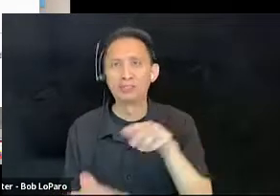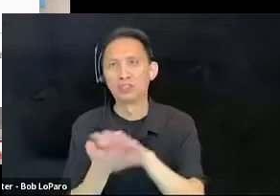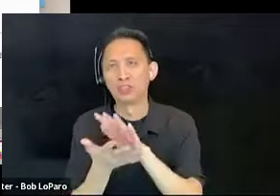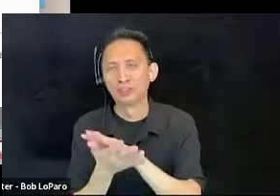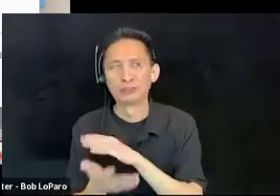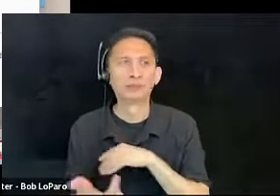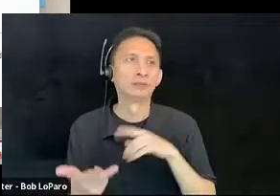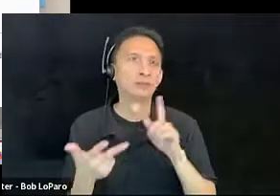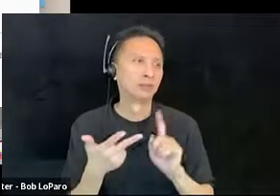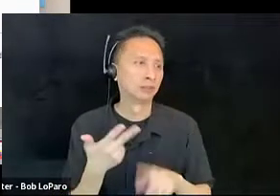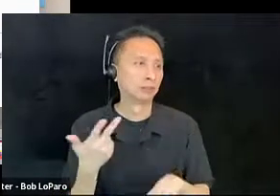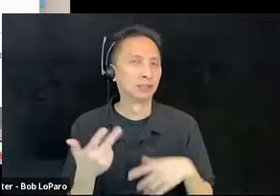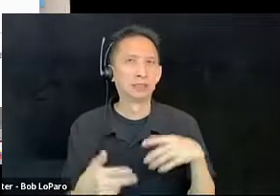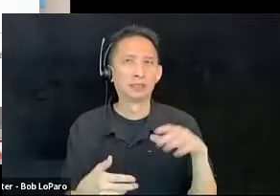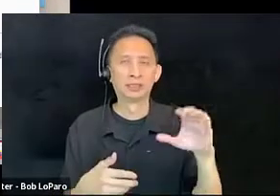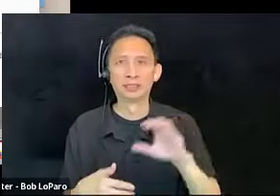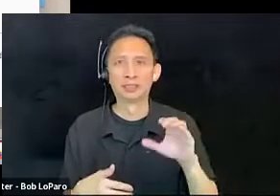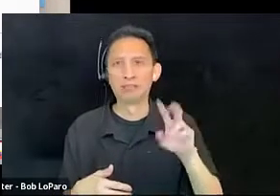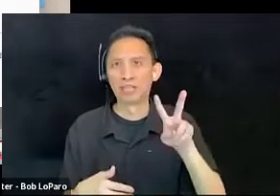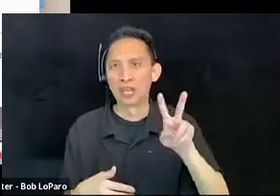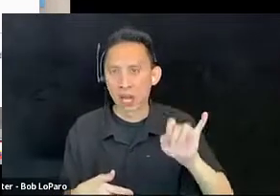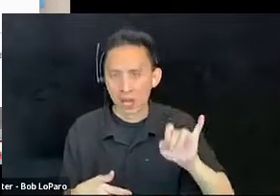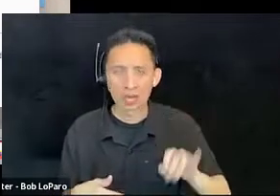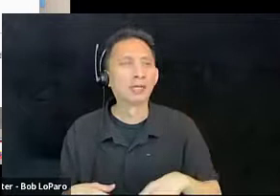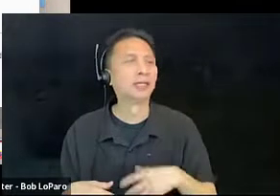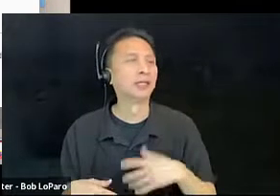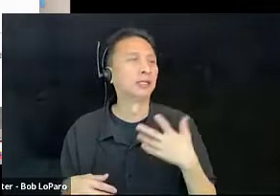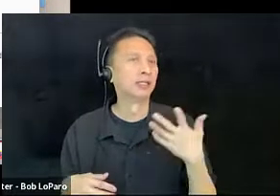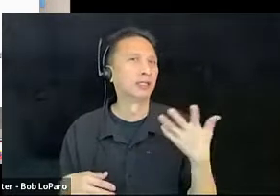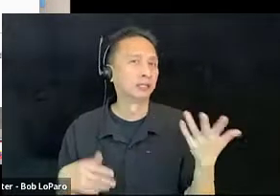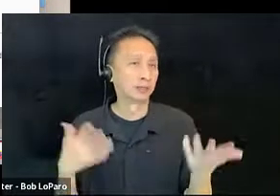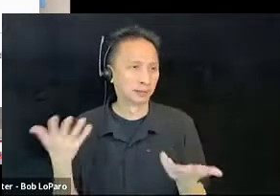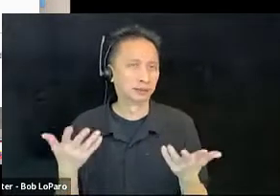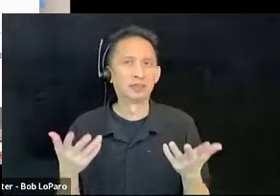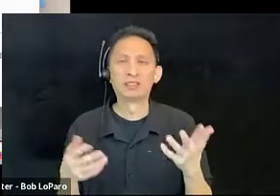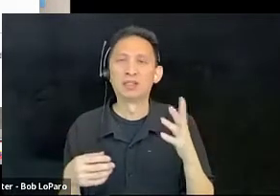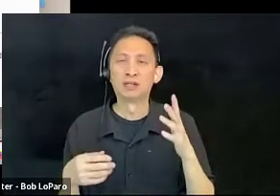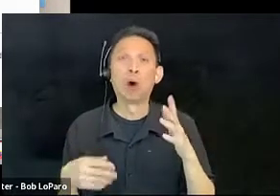to Barbara Miles's article about hand under hand and so on.